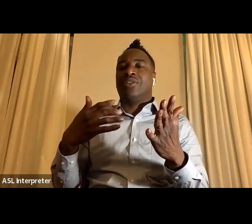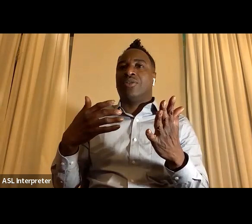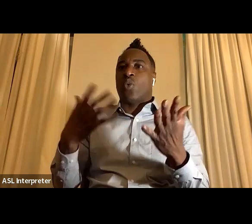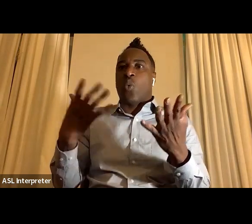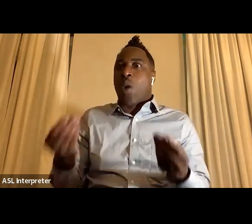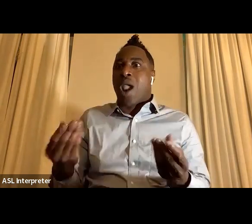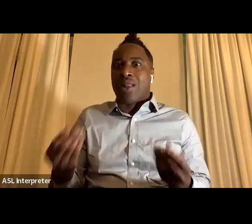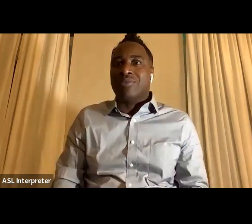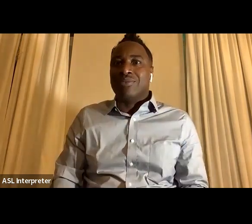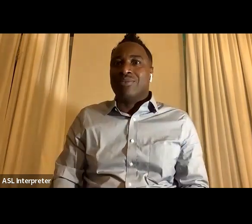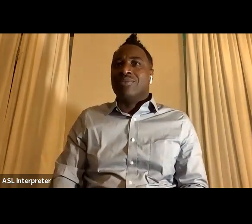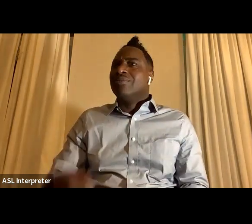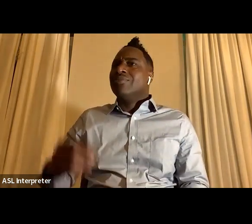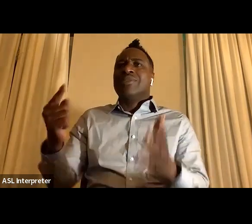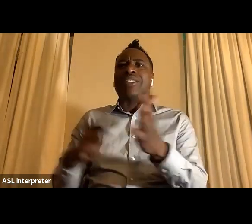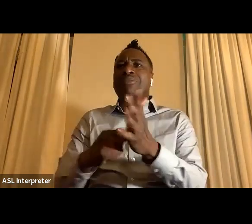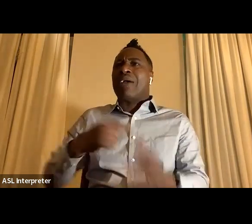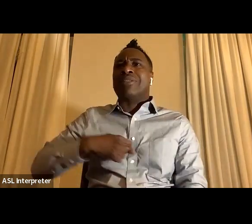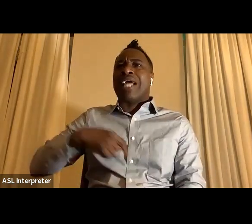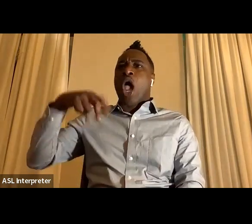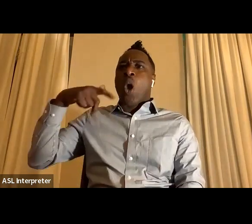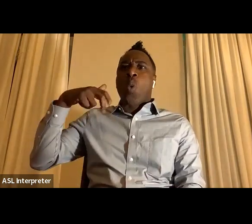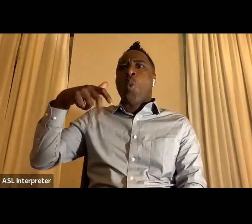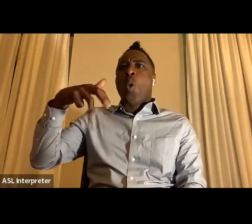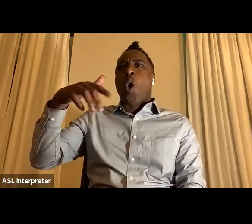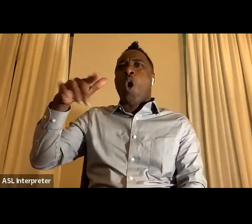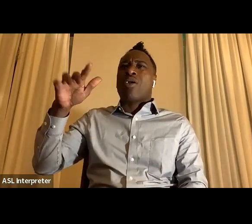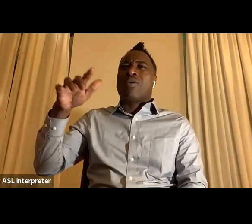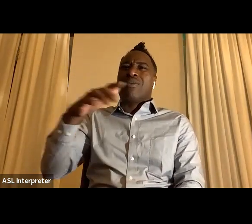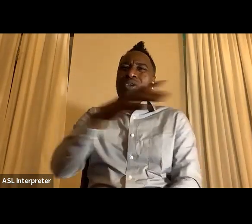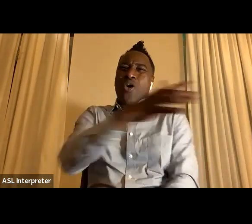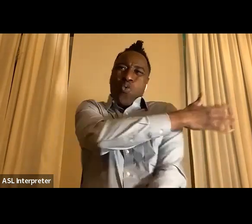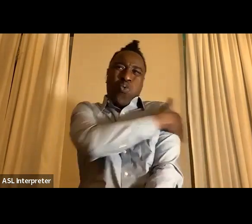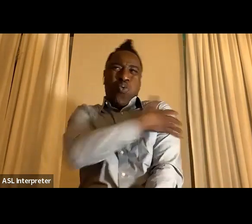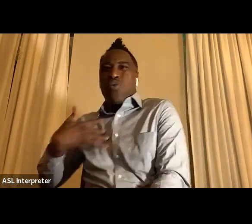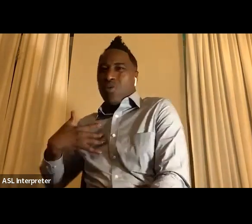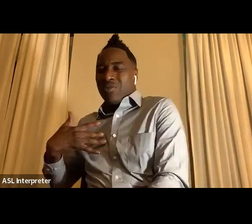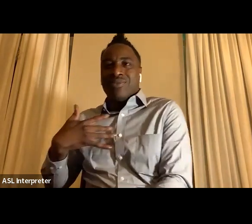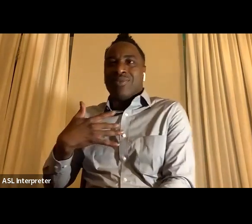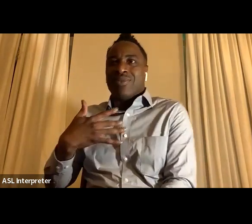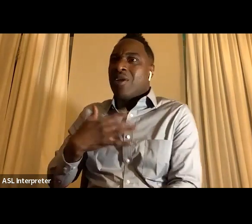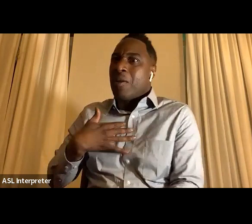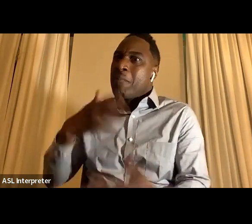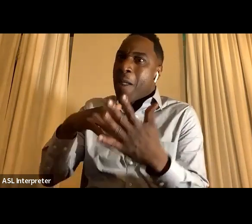I'll just have paint all my clothes, like just random stuff. But I definitely like mixed media as well.